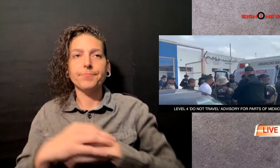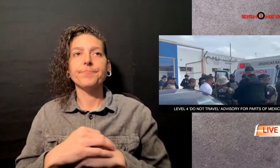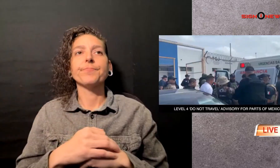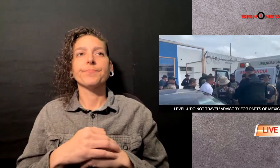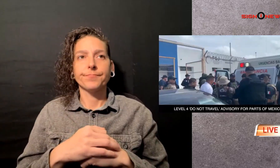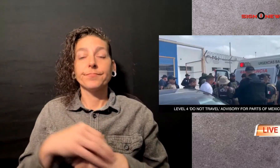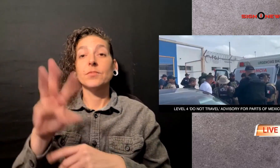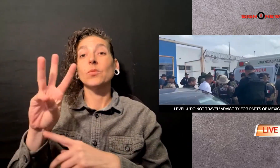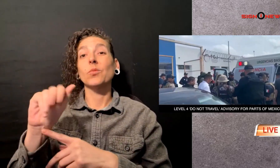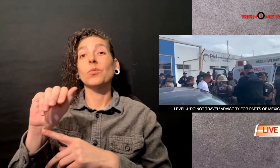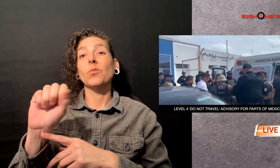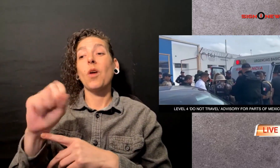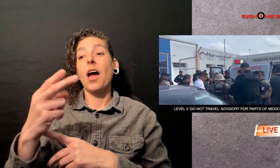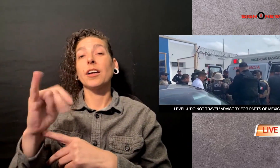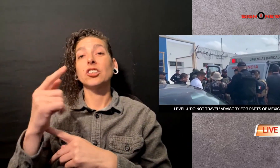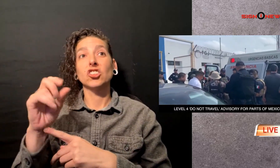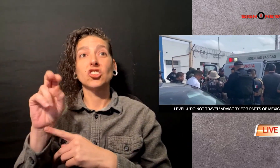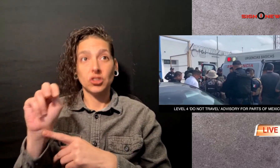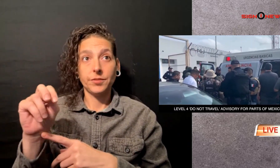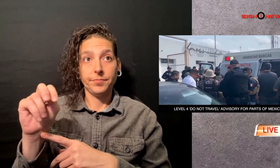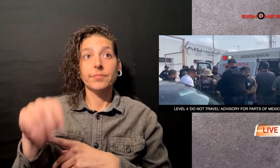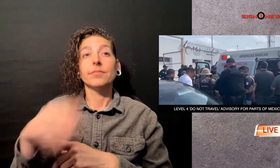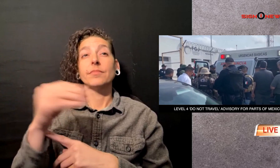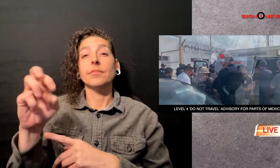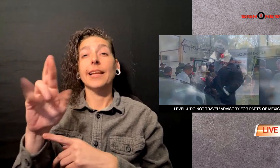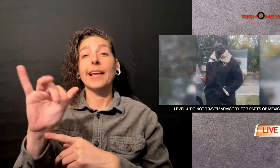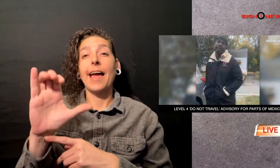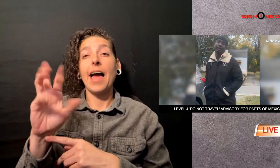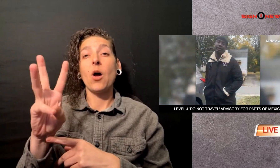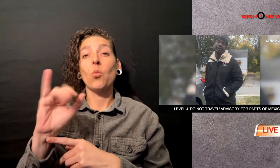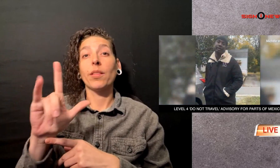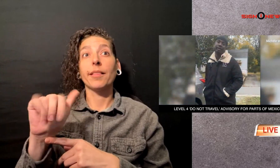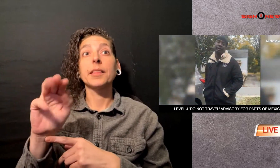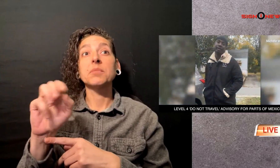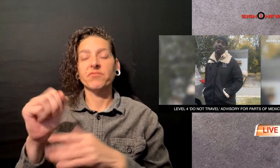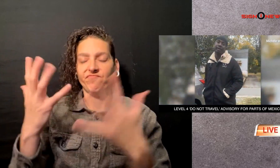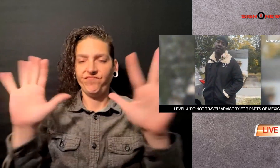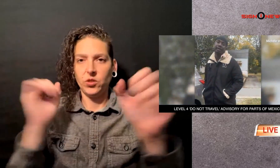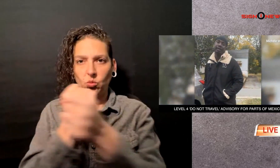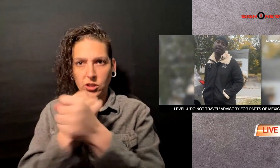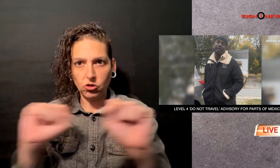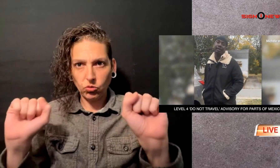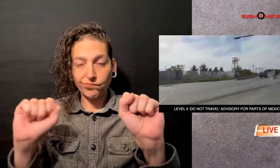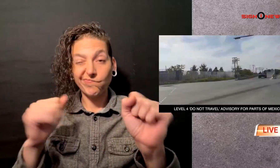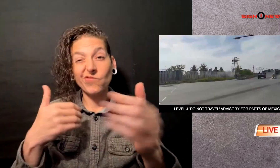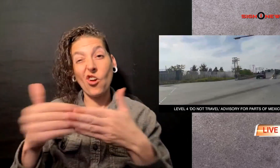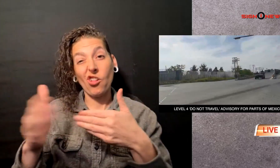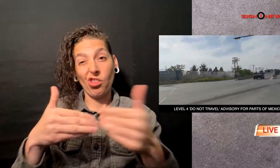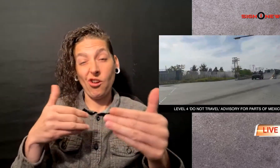Washington and Eric Williams were rescued although Williams was shot in the leg